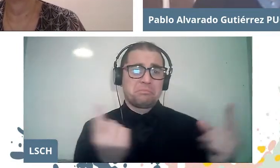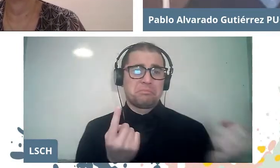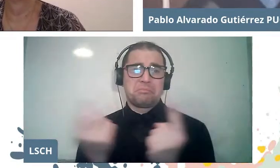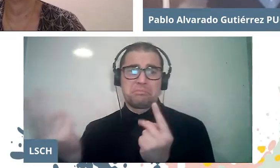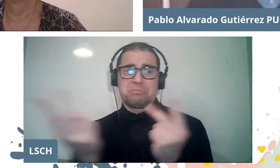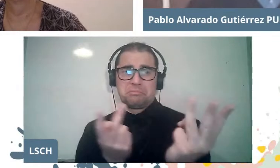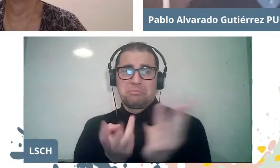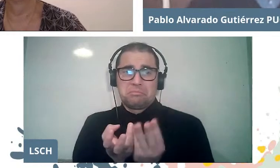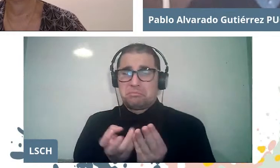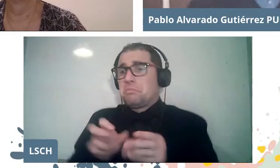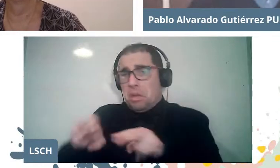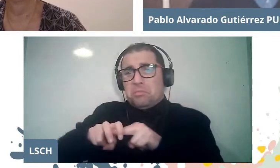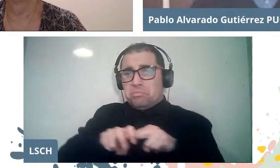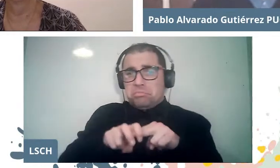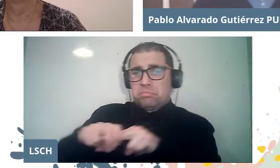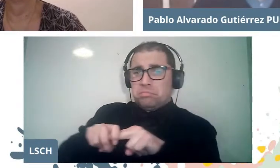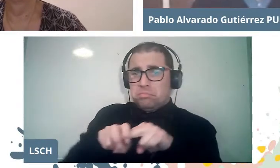to be able to make music.